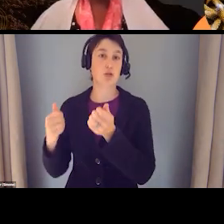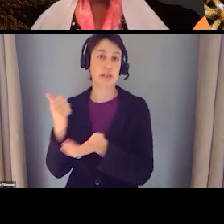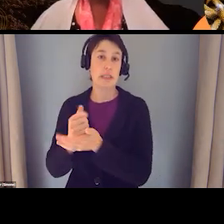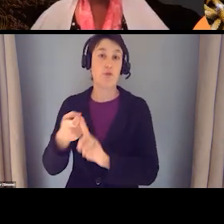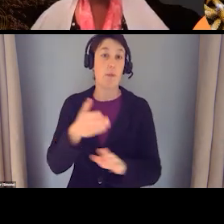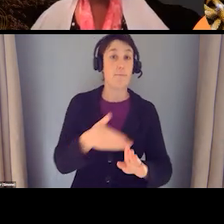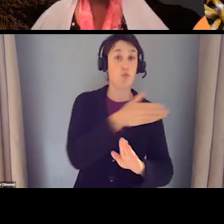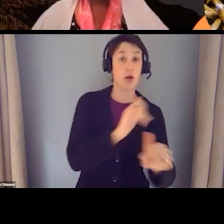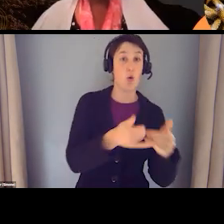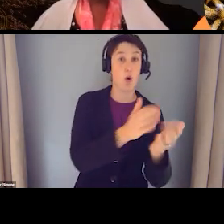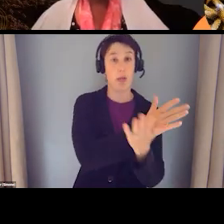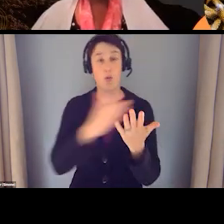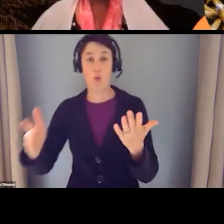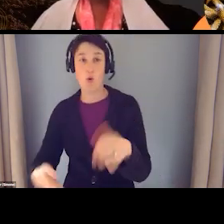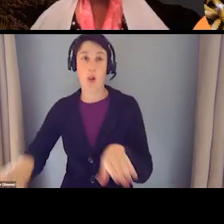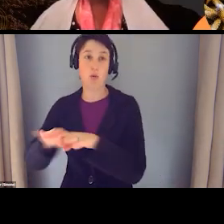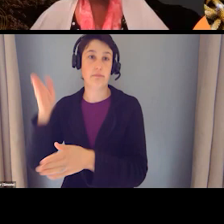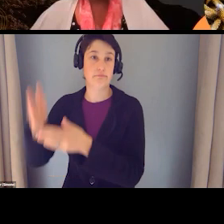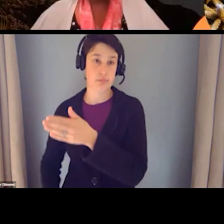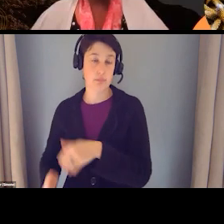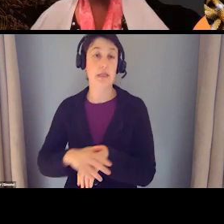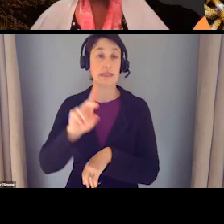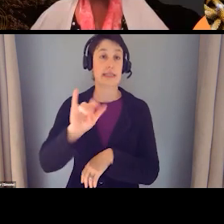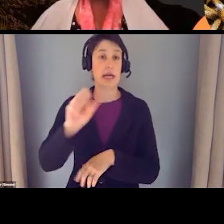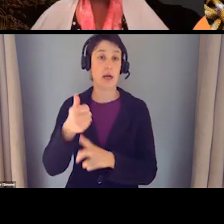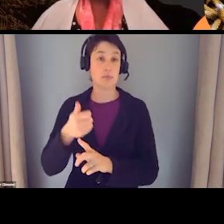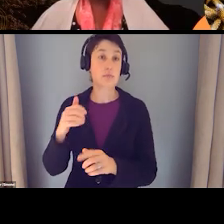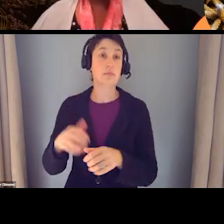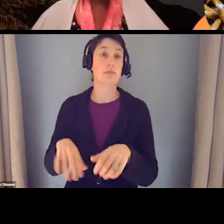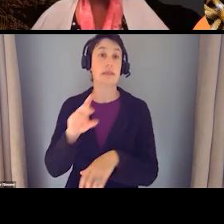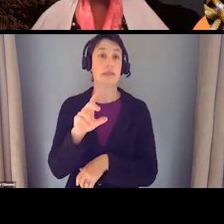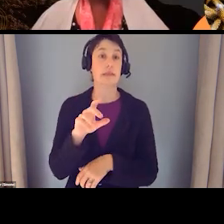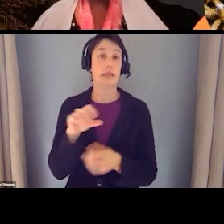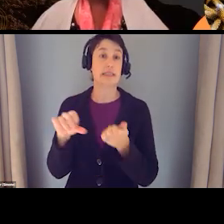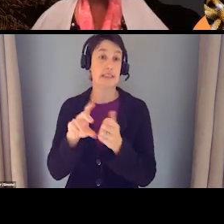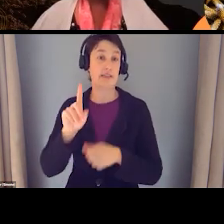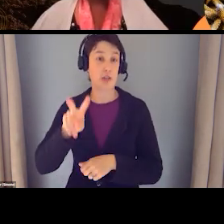With DIOS, our sister division, they provide sustained excellence and stewardship